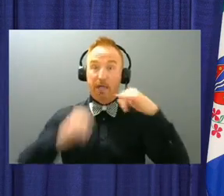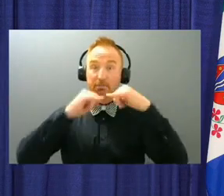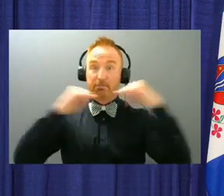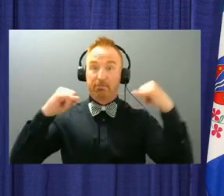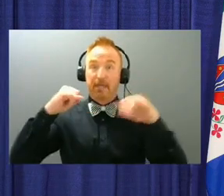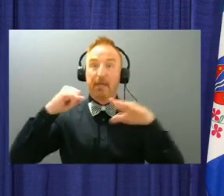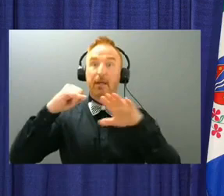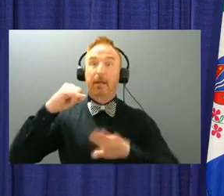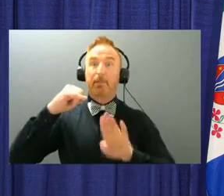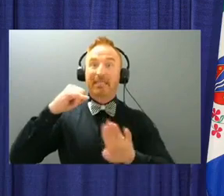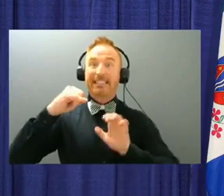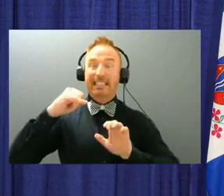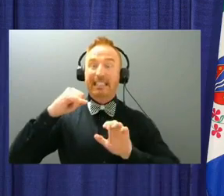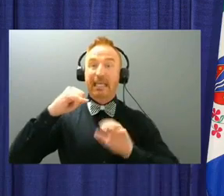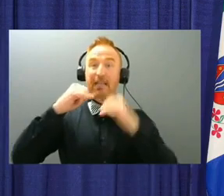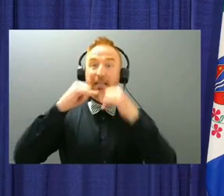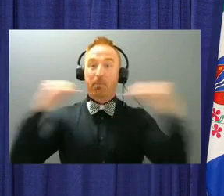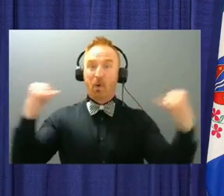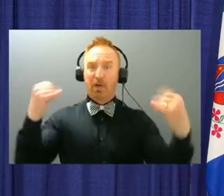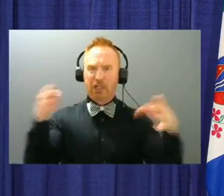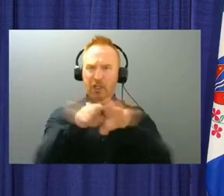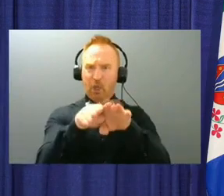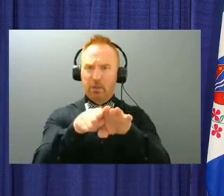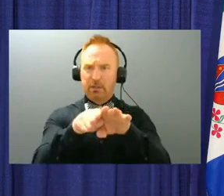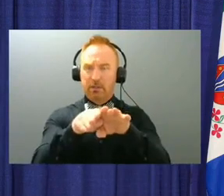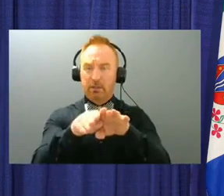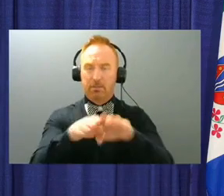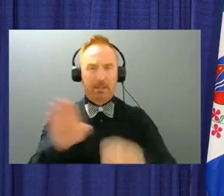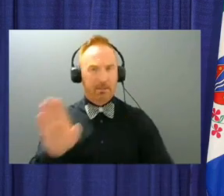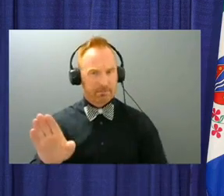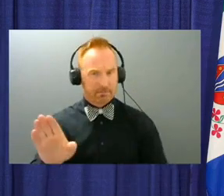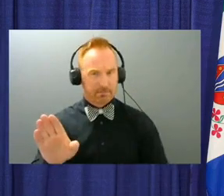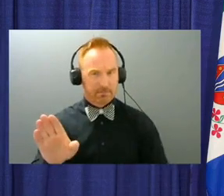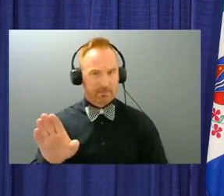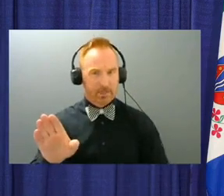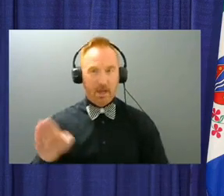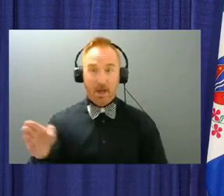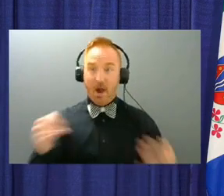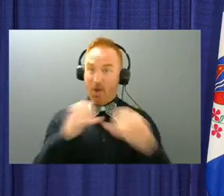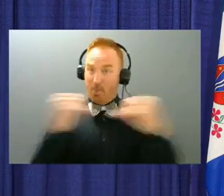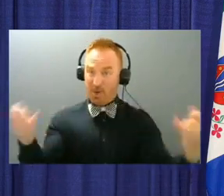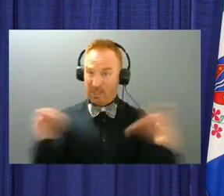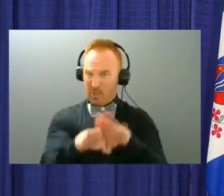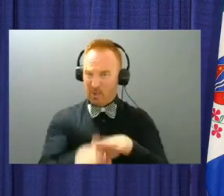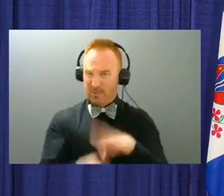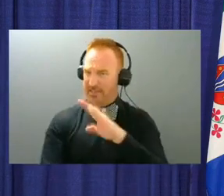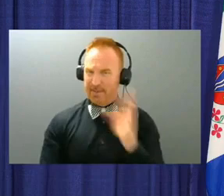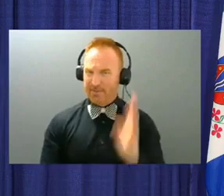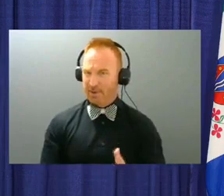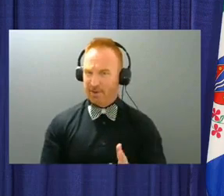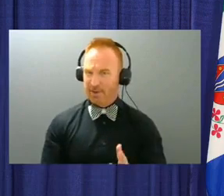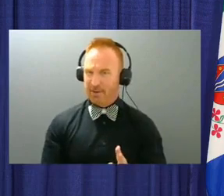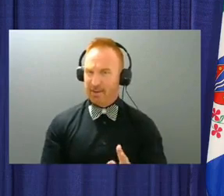prevent COVID-19 from getting an. Of course, our border was never closed. People have since the beginning